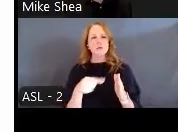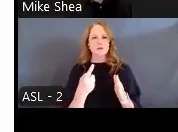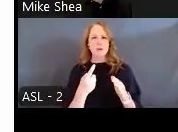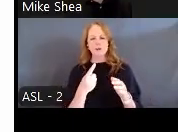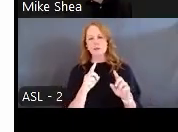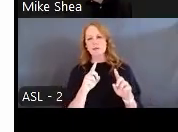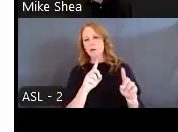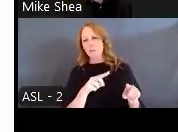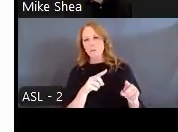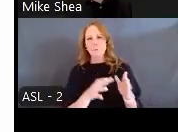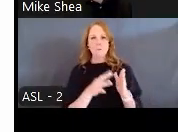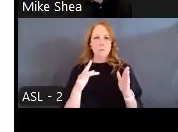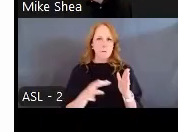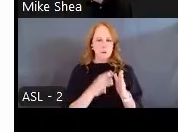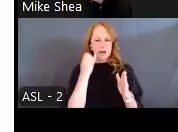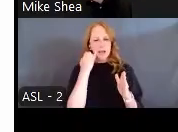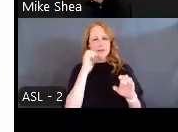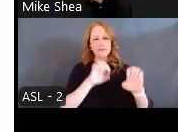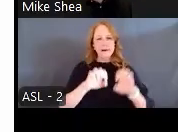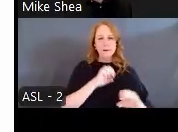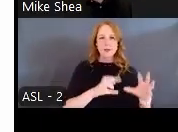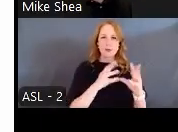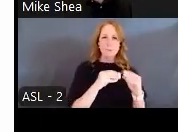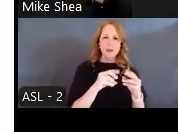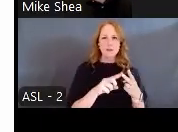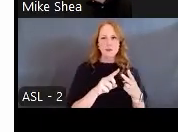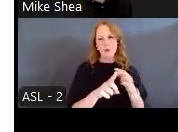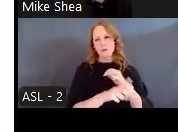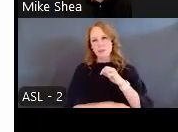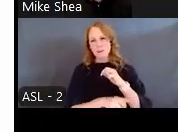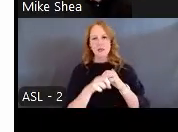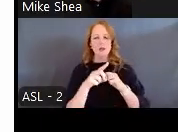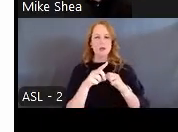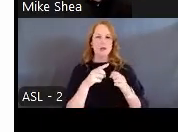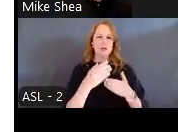meetings or if there's something disciplinary happening. the coach is alongside. I'm always